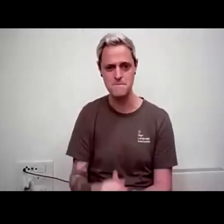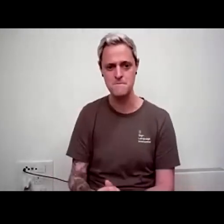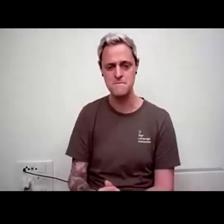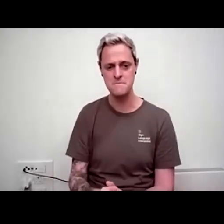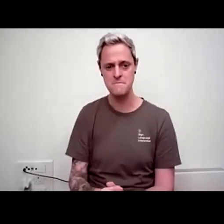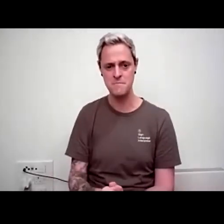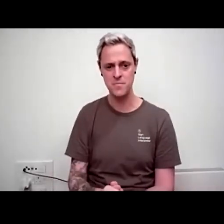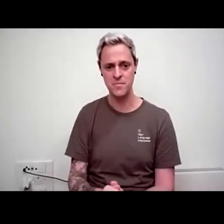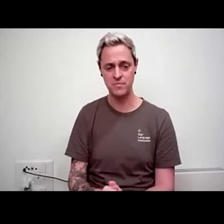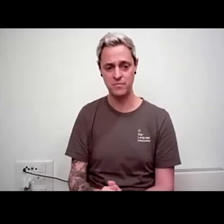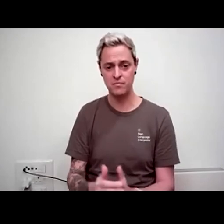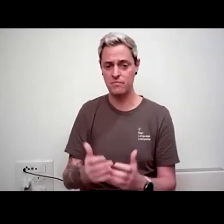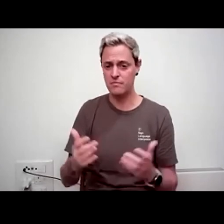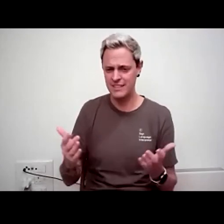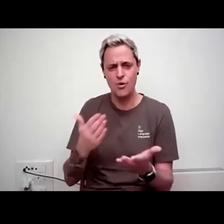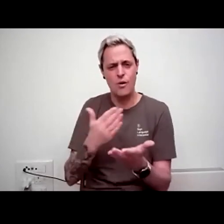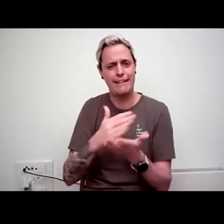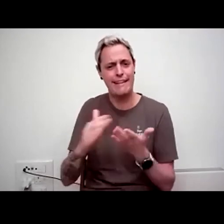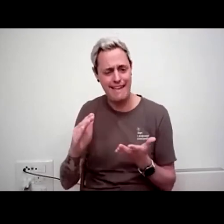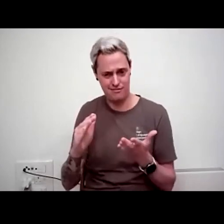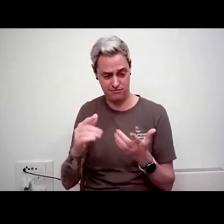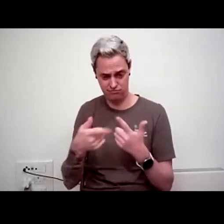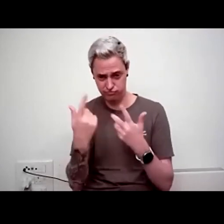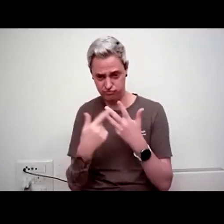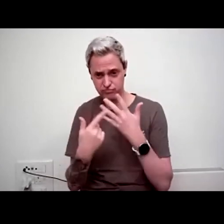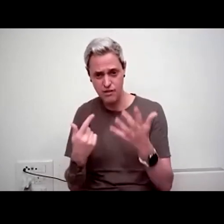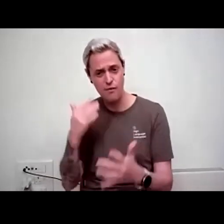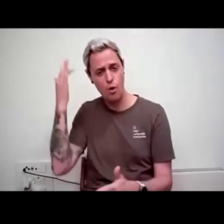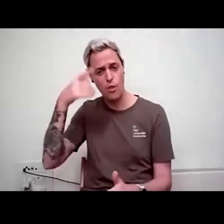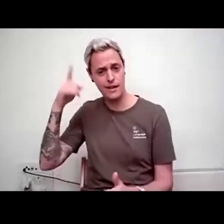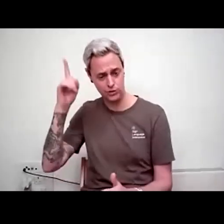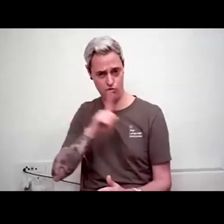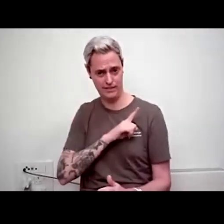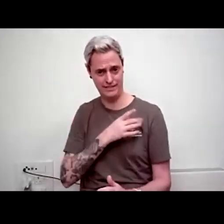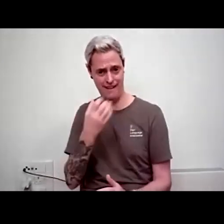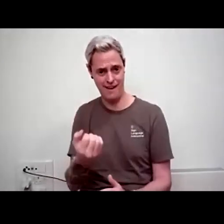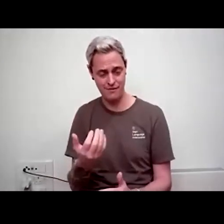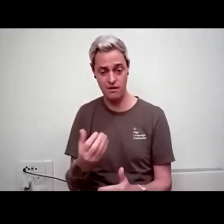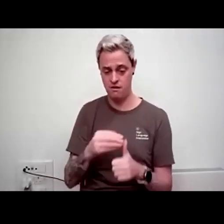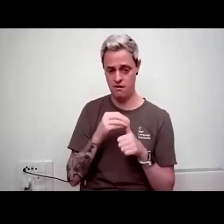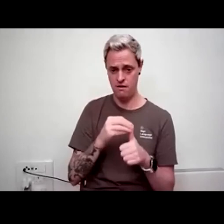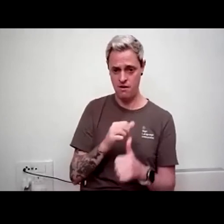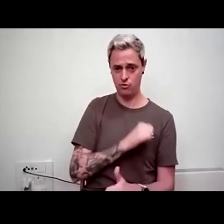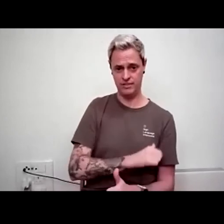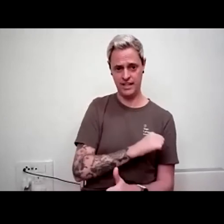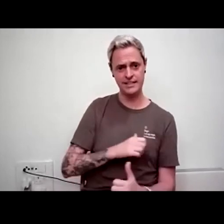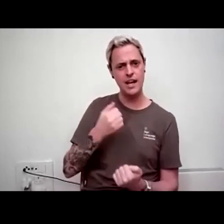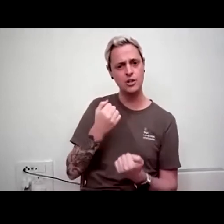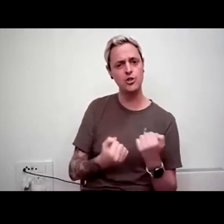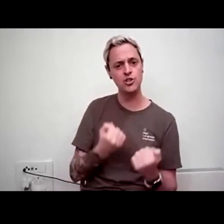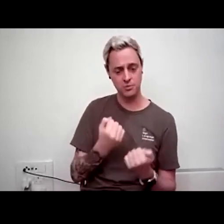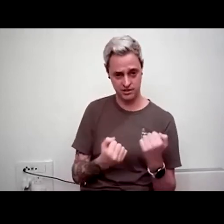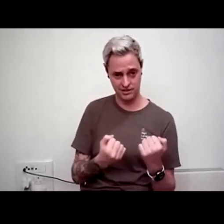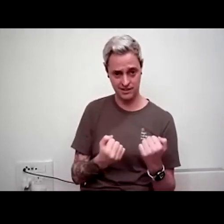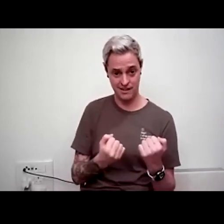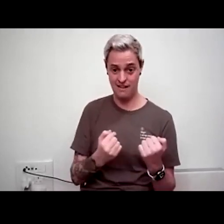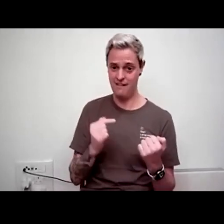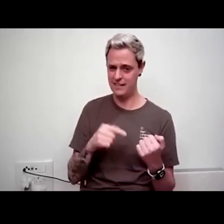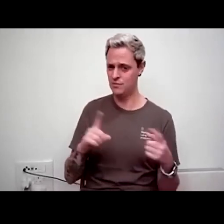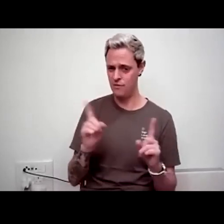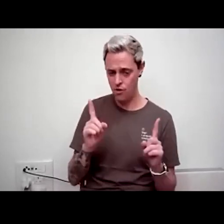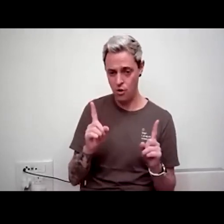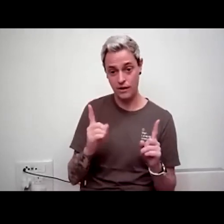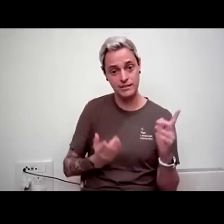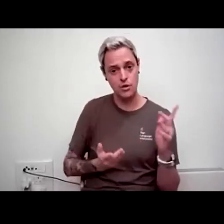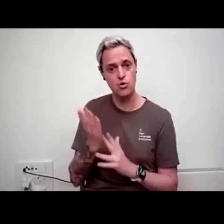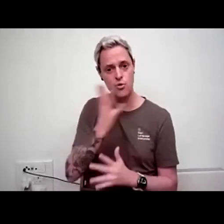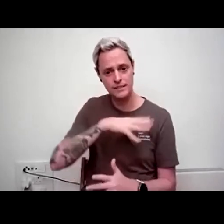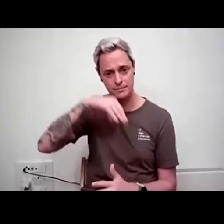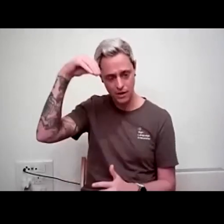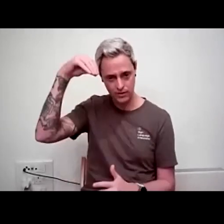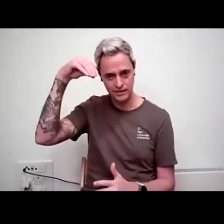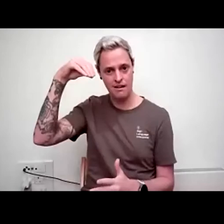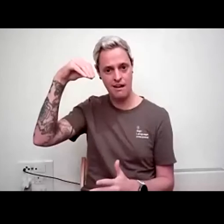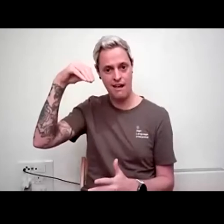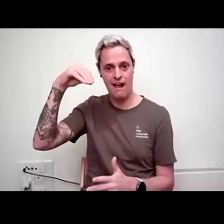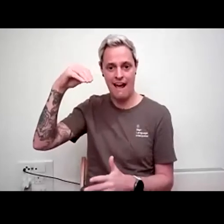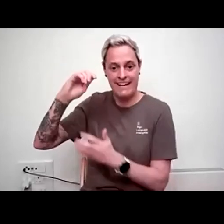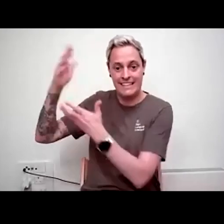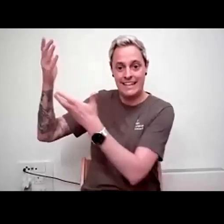And this is for clear theological reasons. First, in Christianity judgment must itself be understood as a work of the Spirit and as a gift of grace.